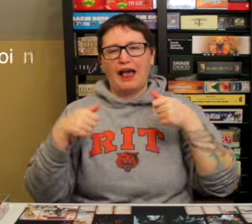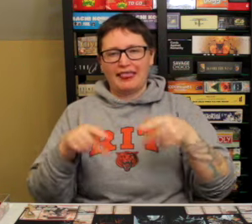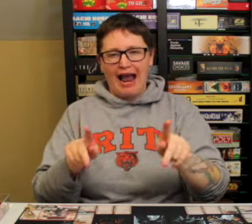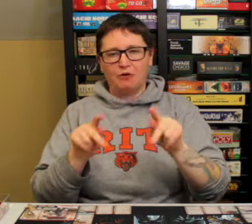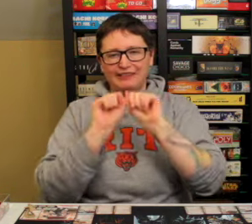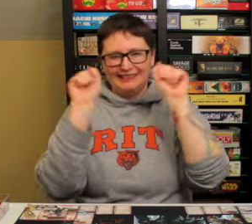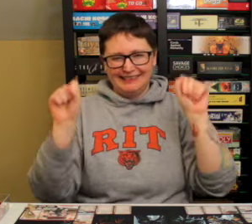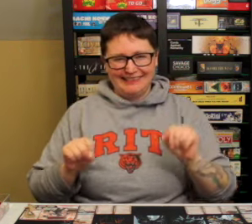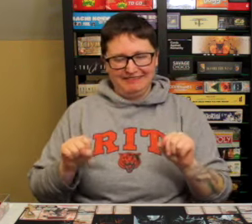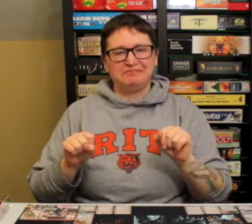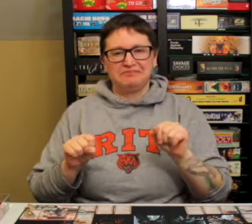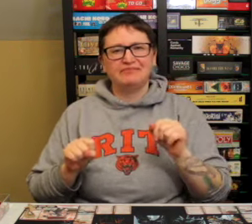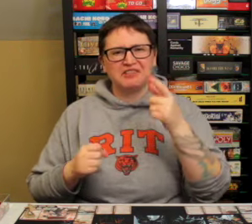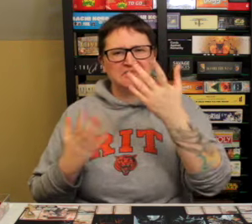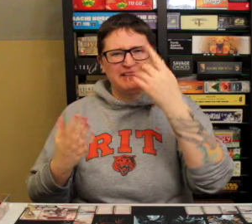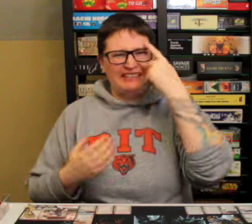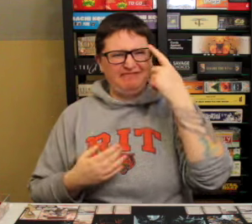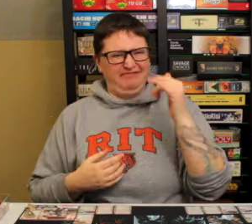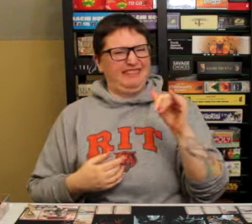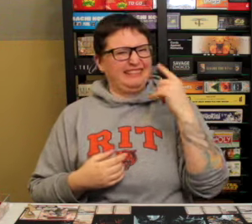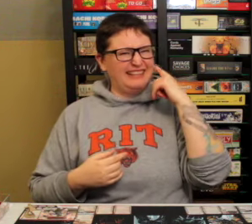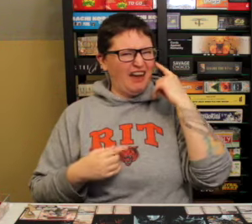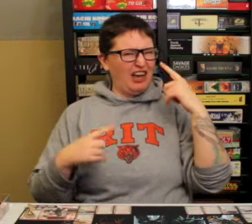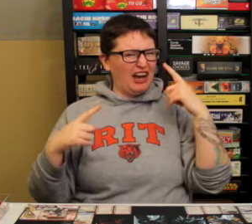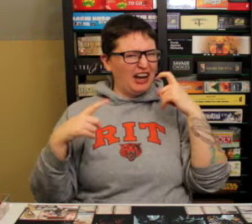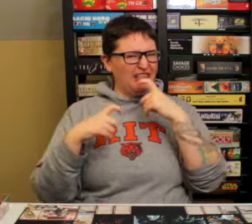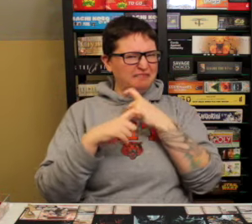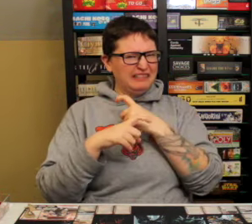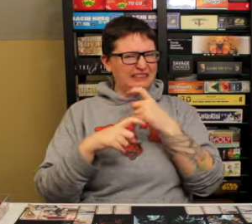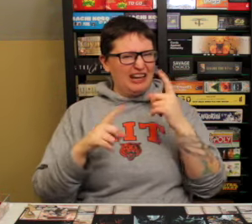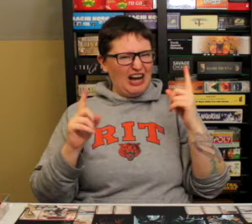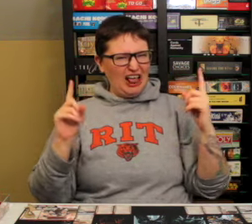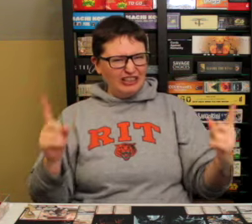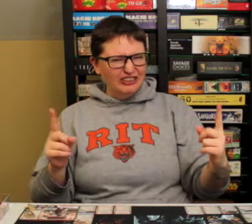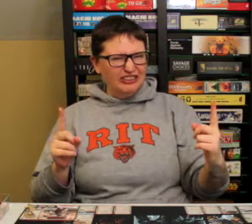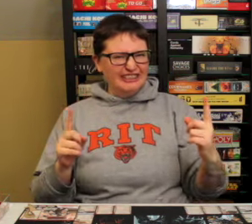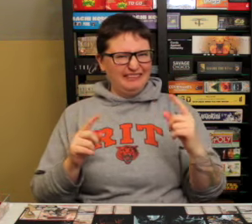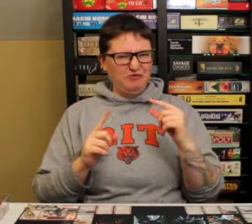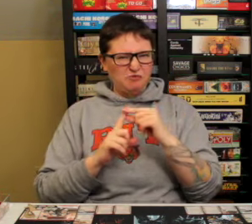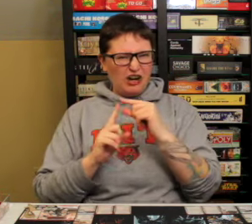So Action Point Allowance System. You might think that sounds kind of complicated.